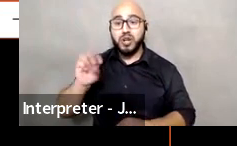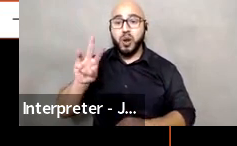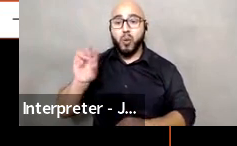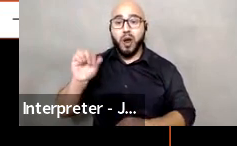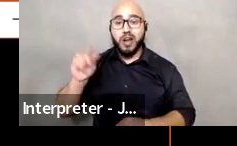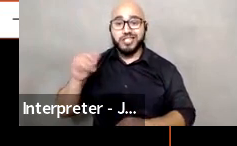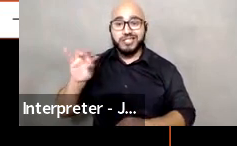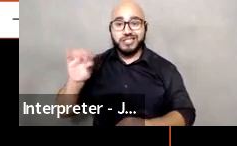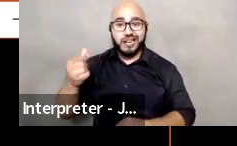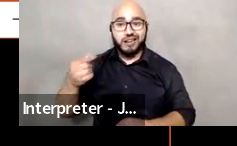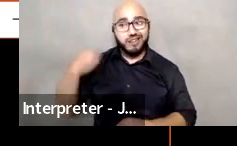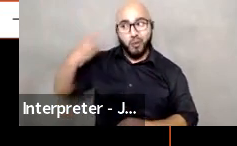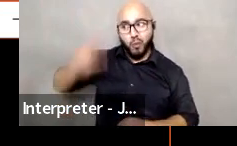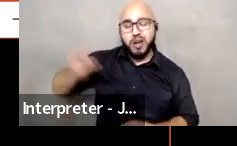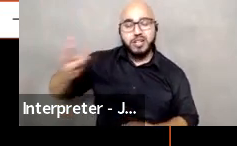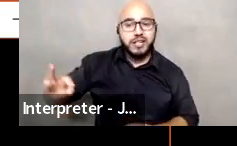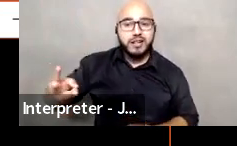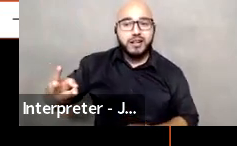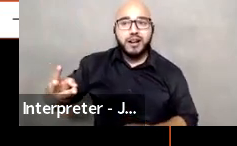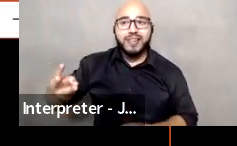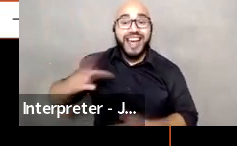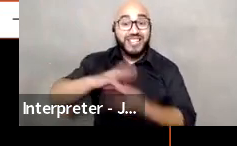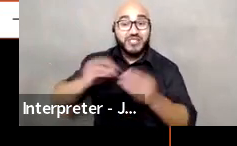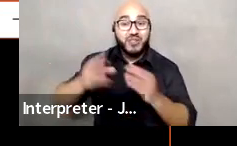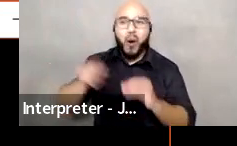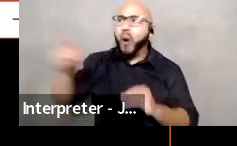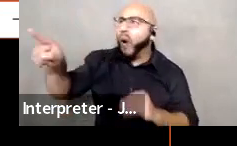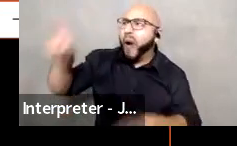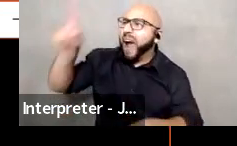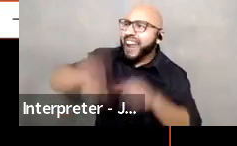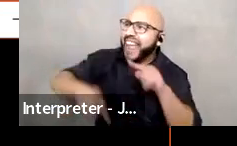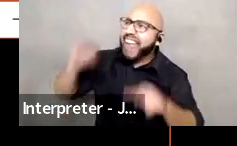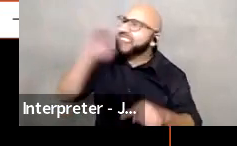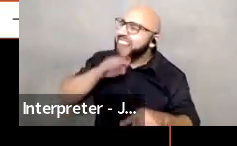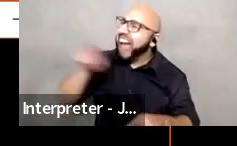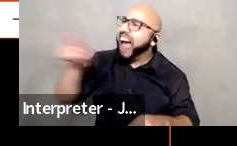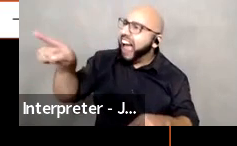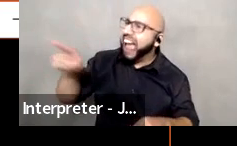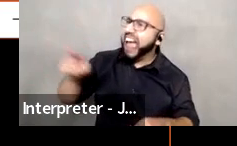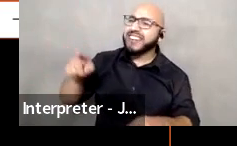Not being able. To tell a lie. We know he chopped down the. Cherry tree and all of that kind of stuff.